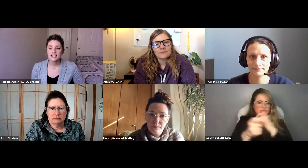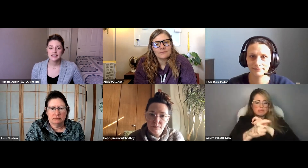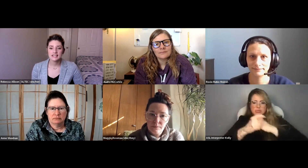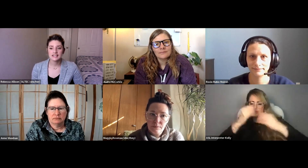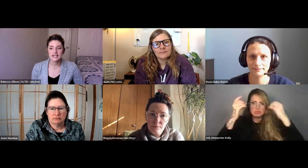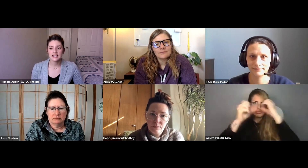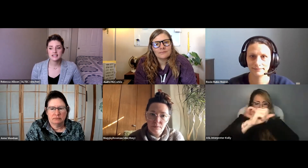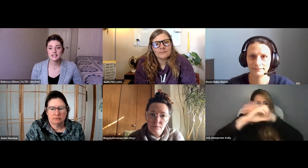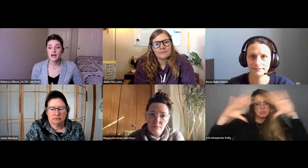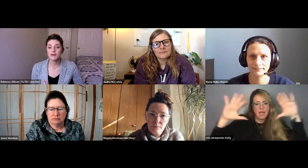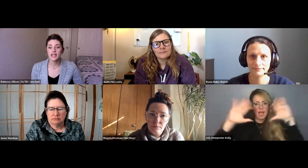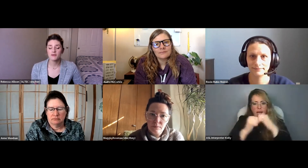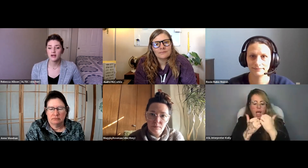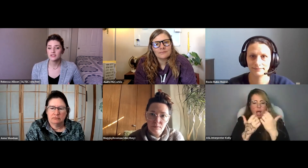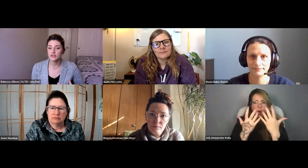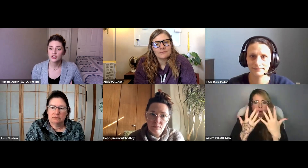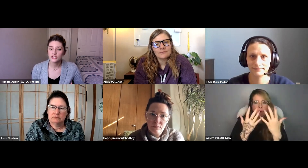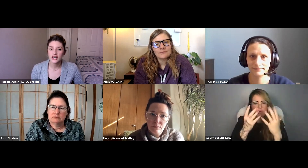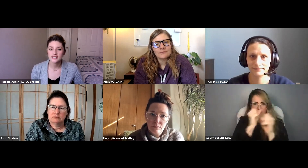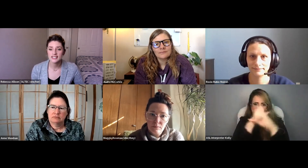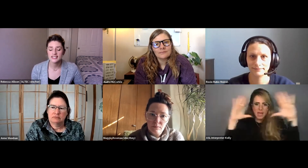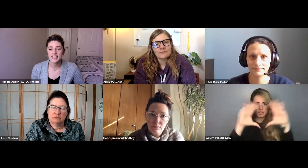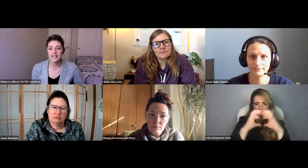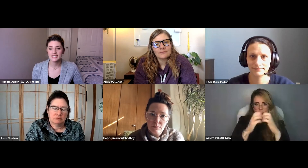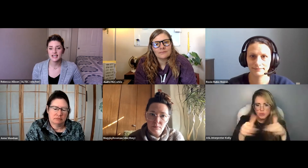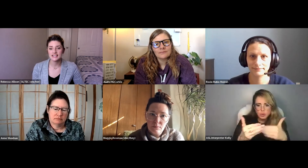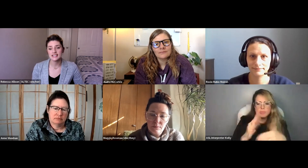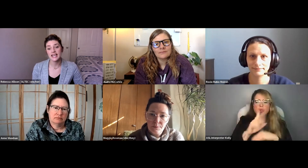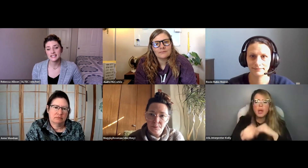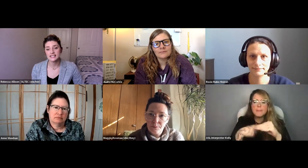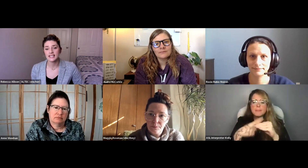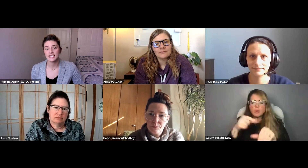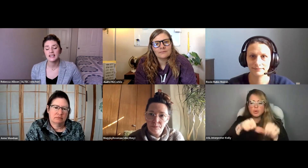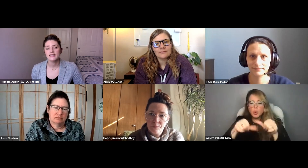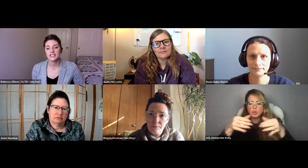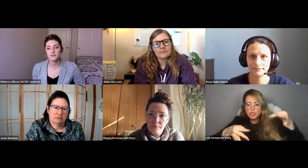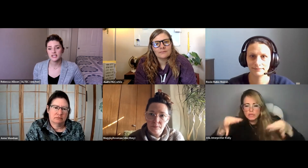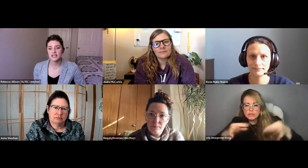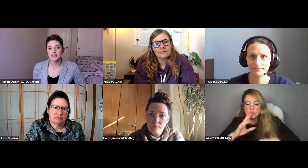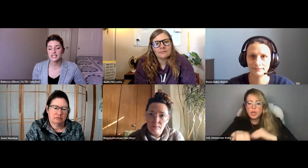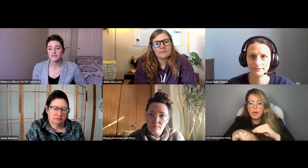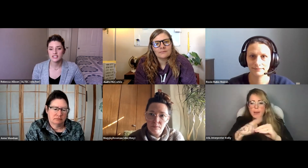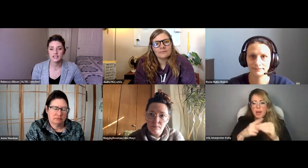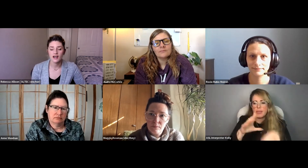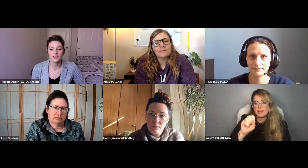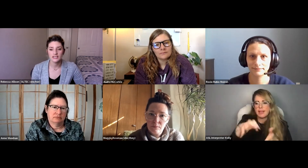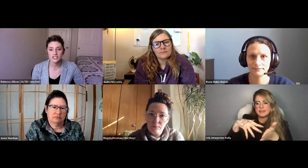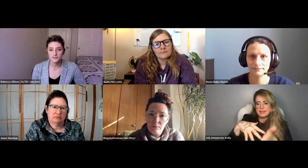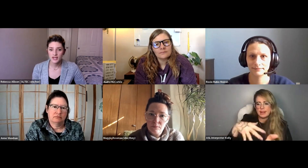This is a topic about social justice and has a case study that's being done at Davidson College.